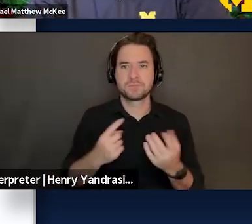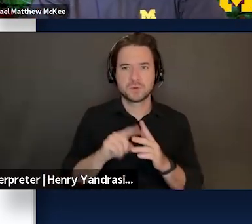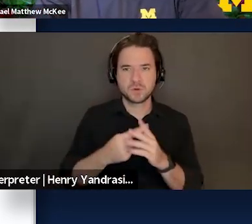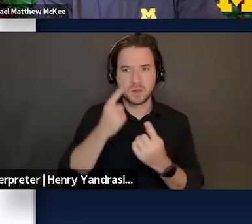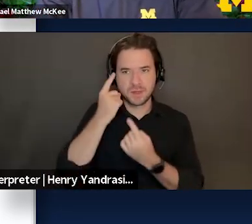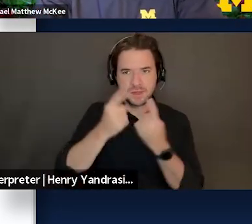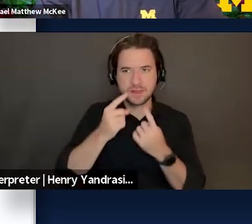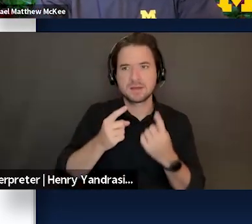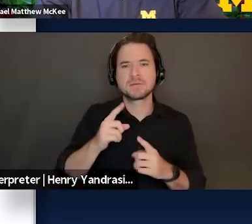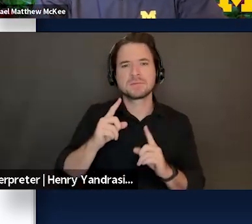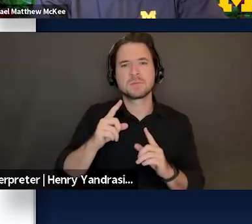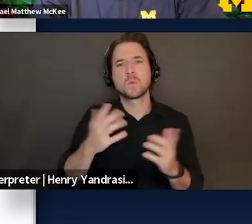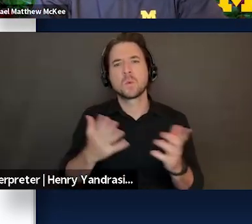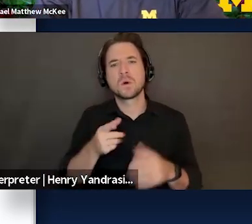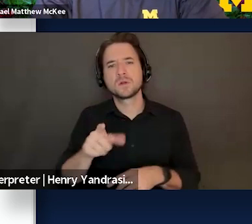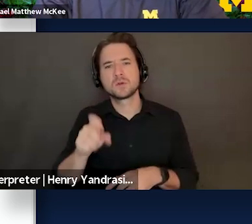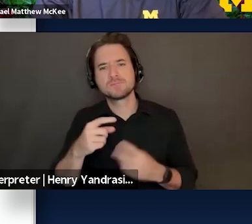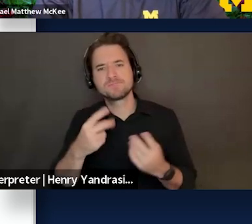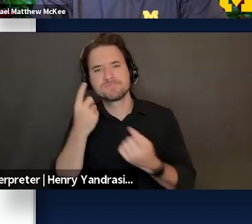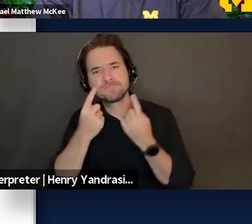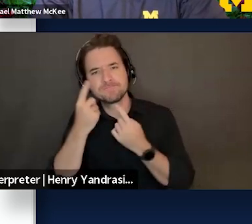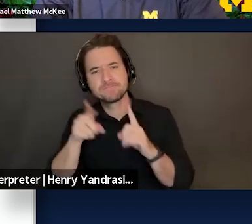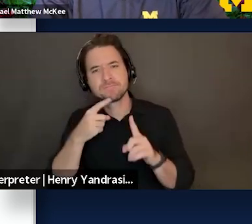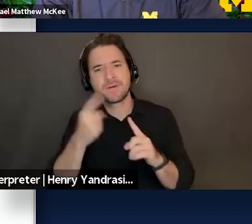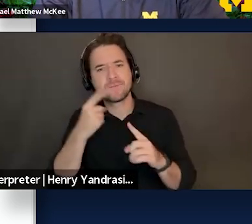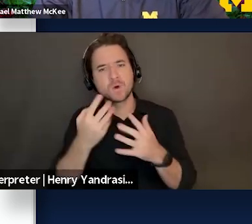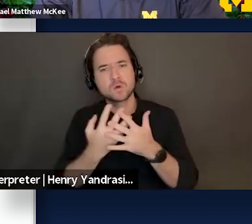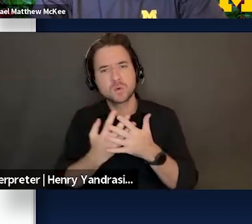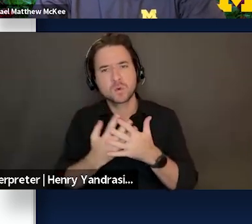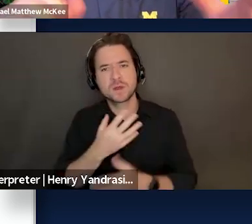you might need to think about from screening, um, also think about your problem list.